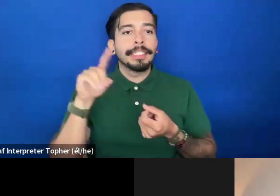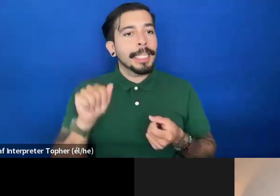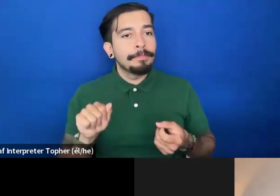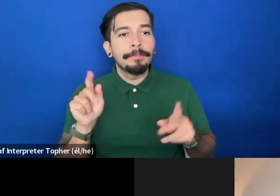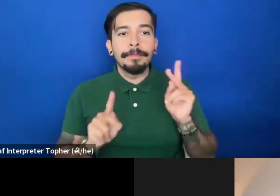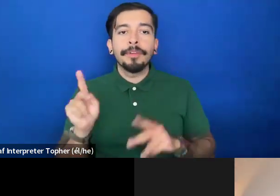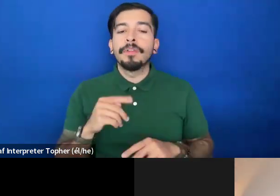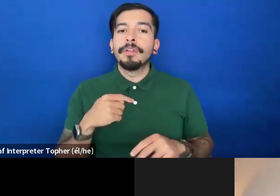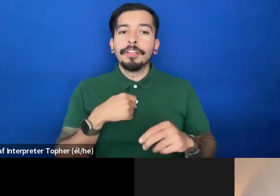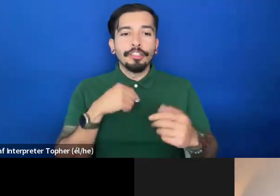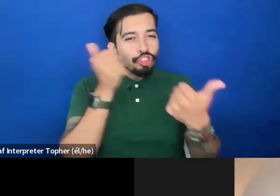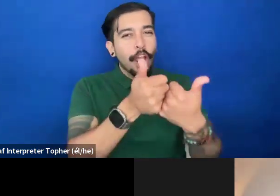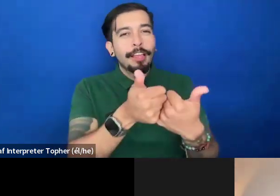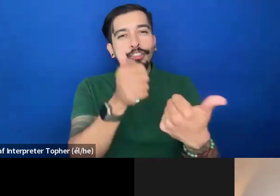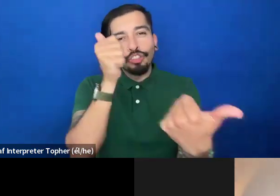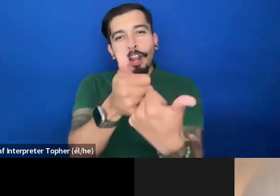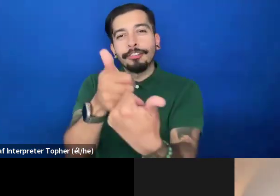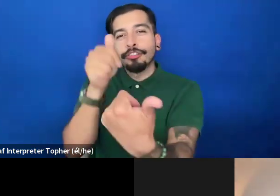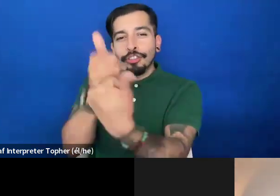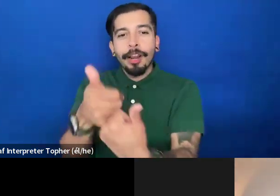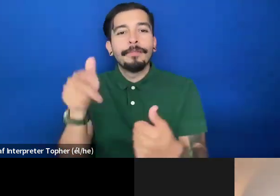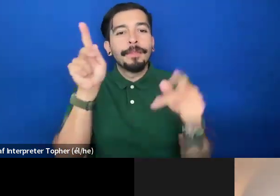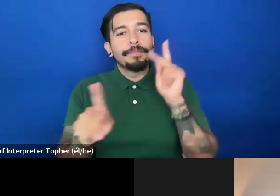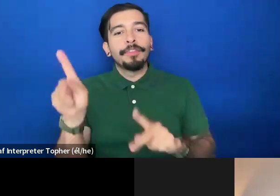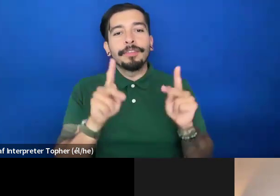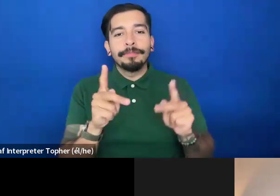tell me, try to find a space, a single space in society,